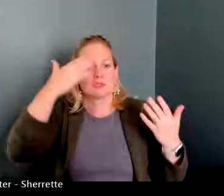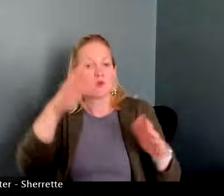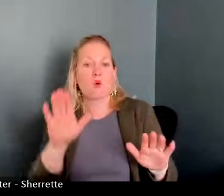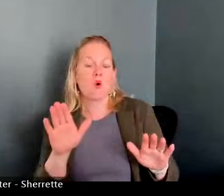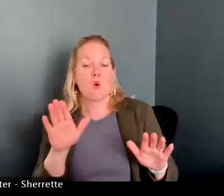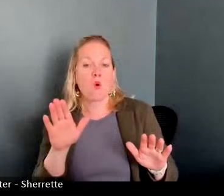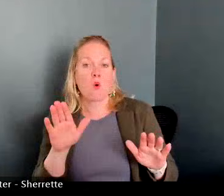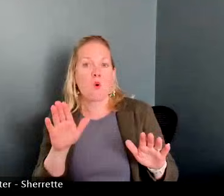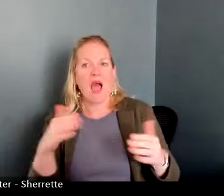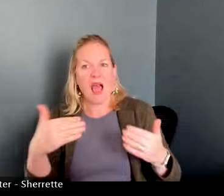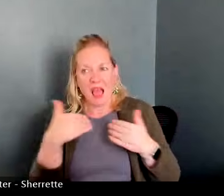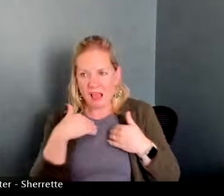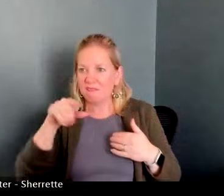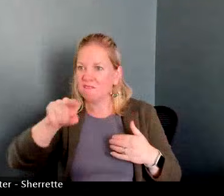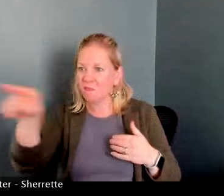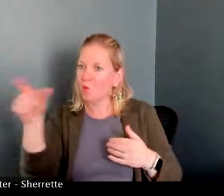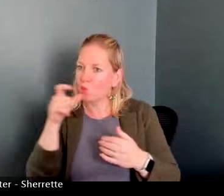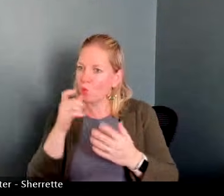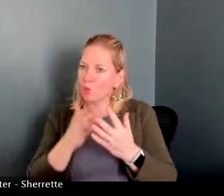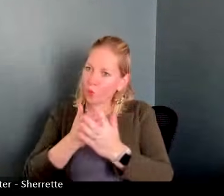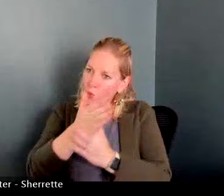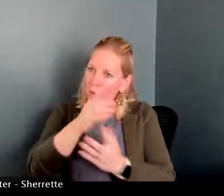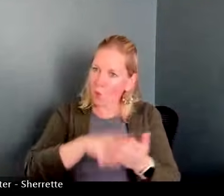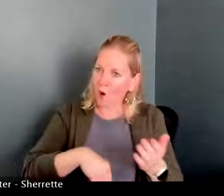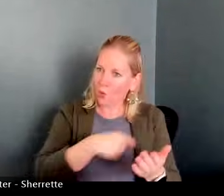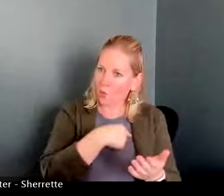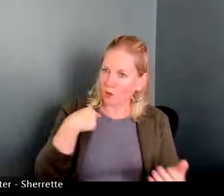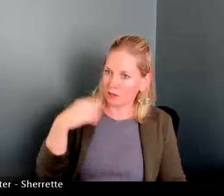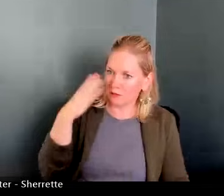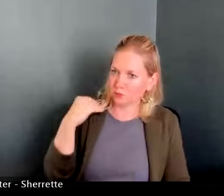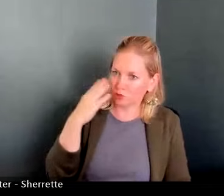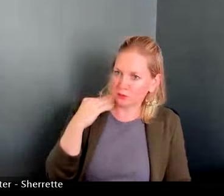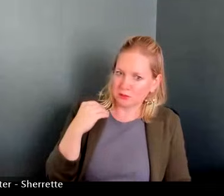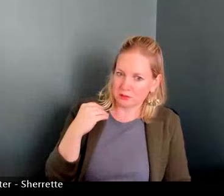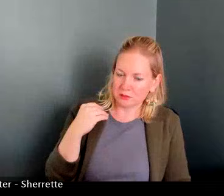going through the same things that we were going through as far as trying to treat our child.